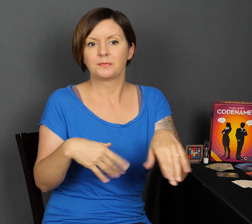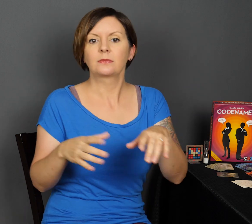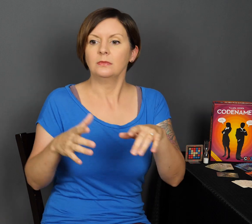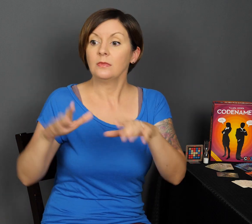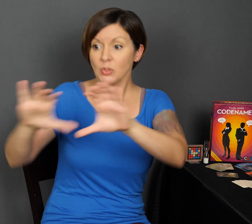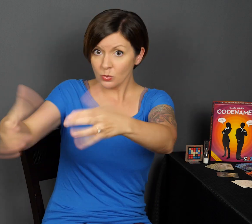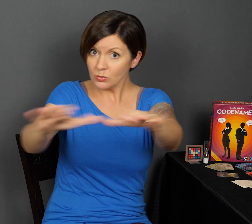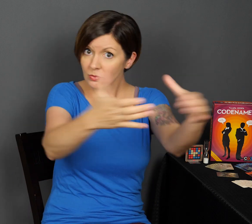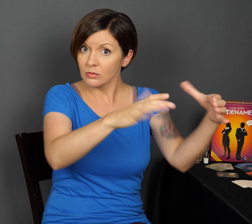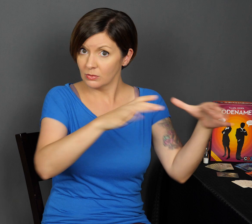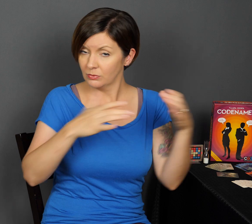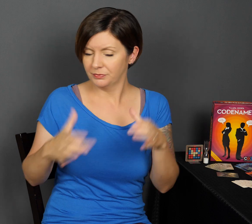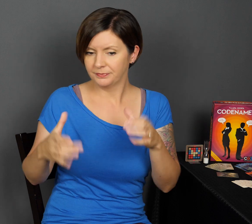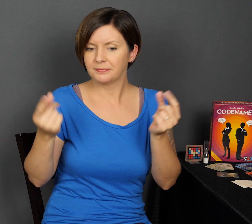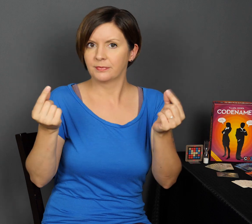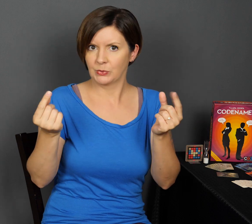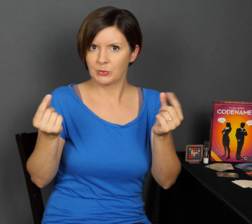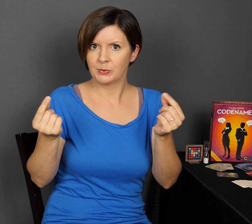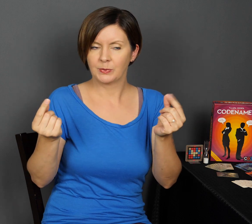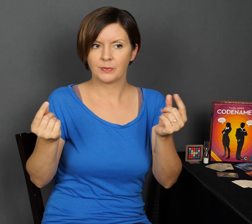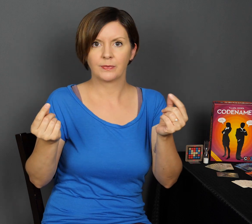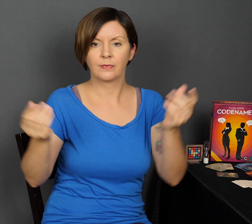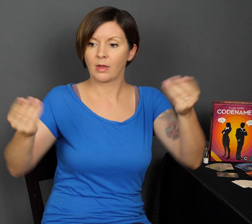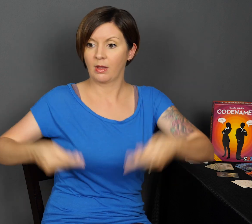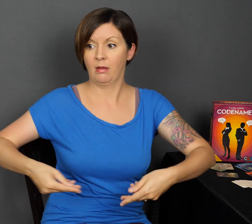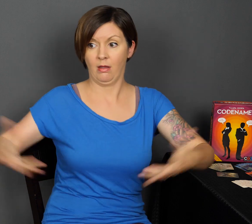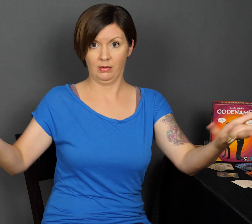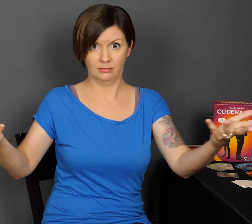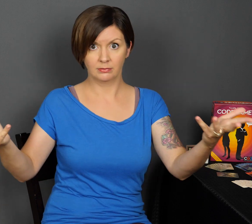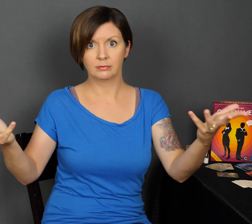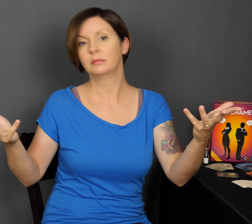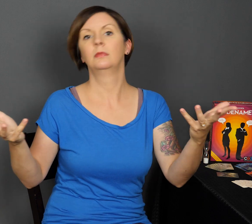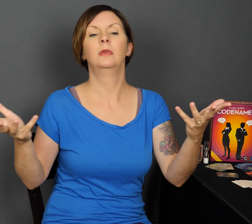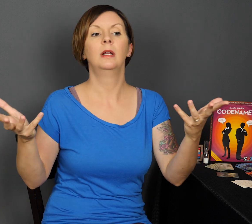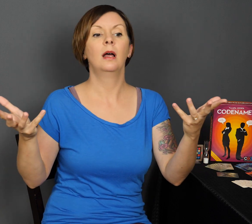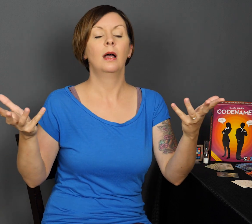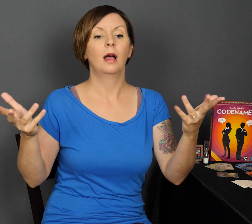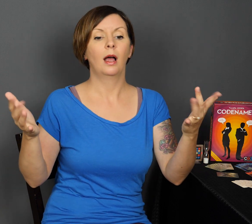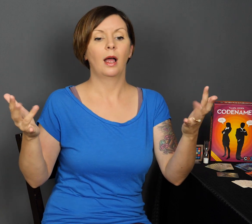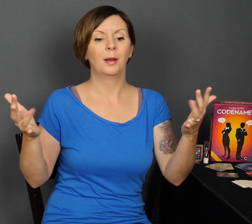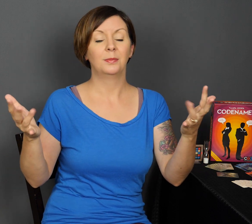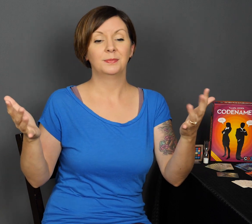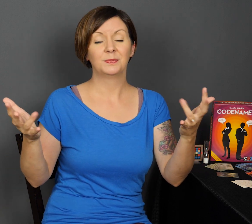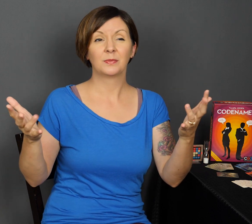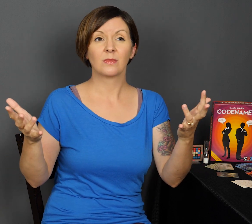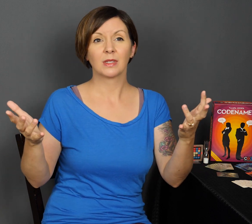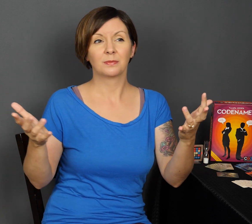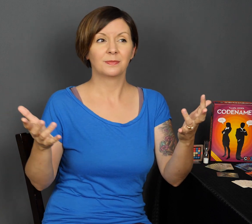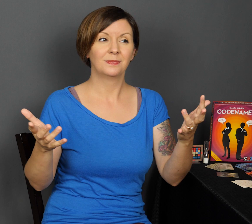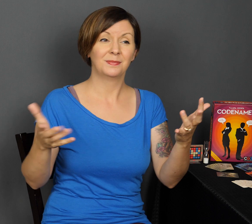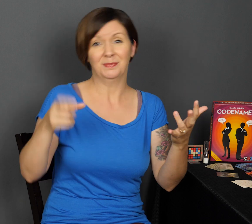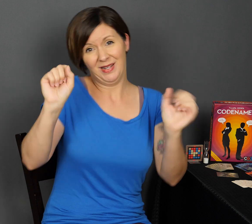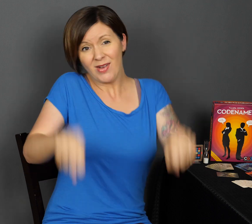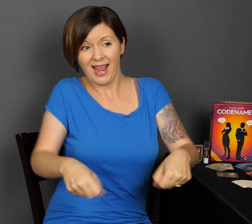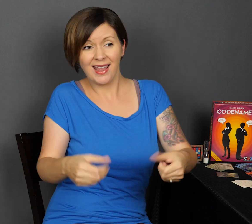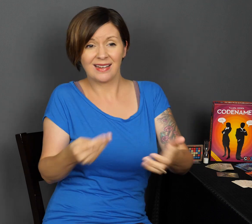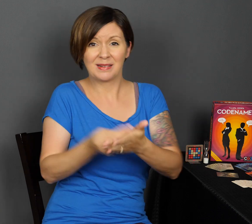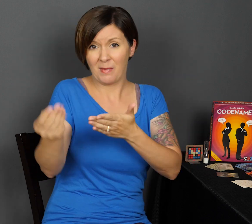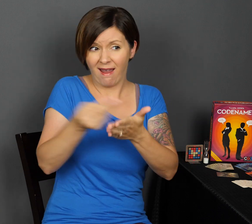Um, anyways so with the groups, basically what happens is you pass out, um, a game to